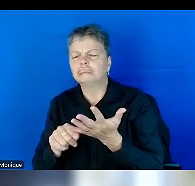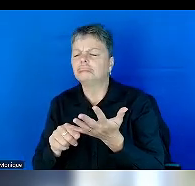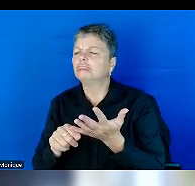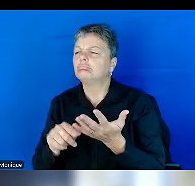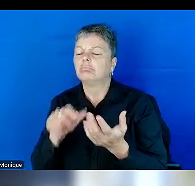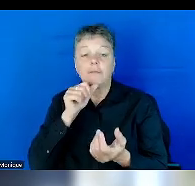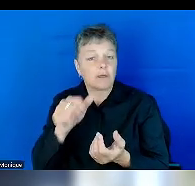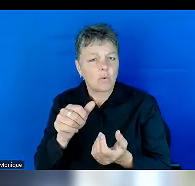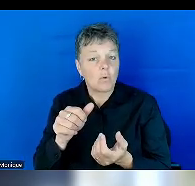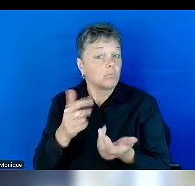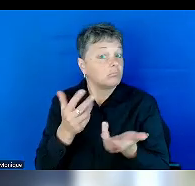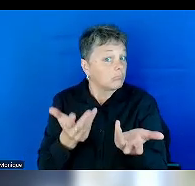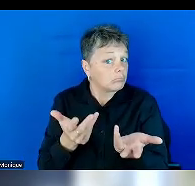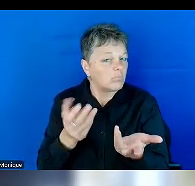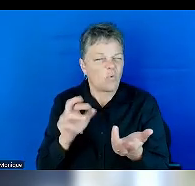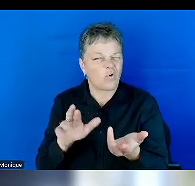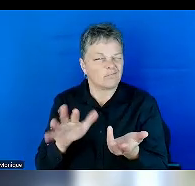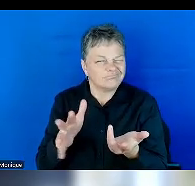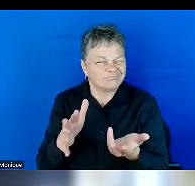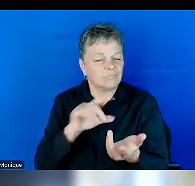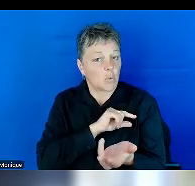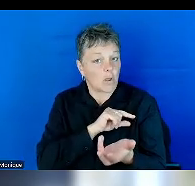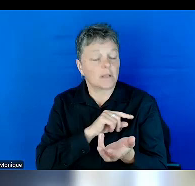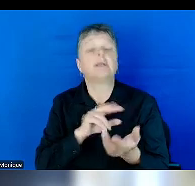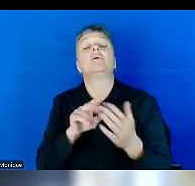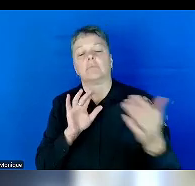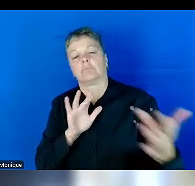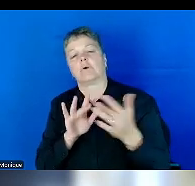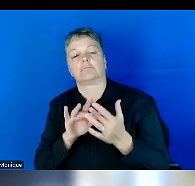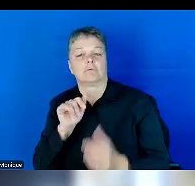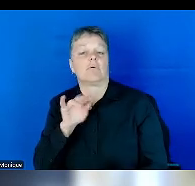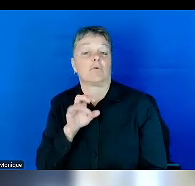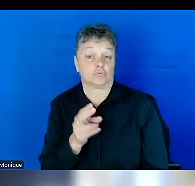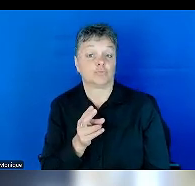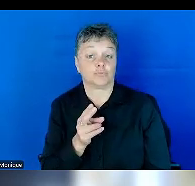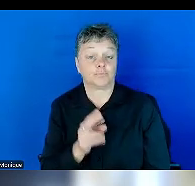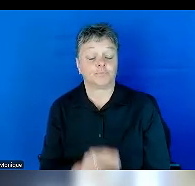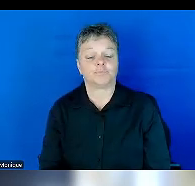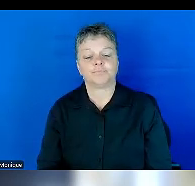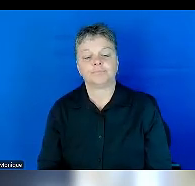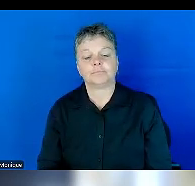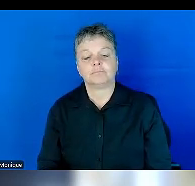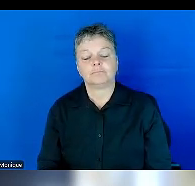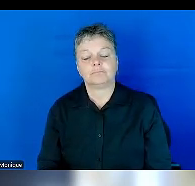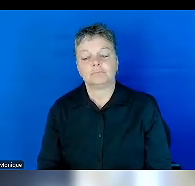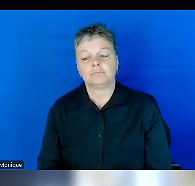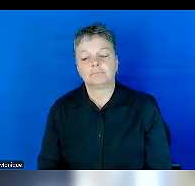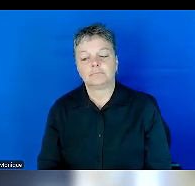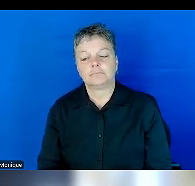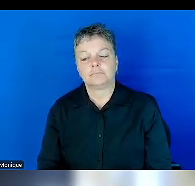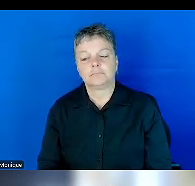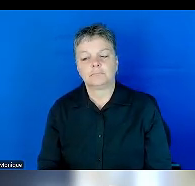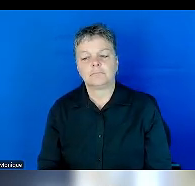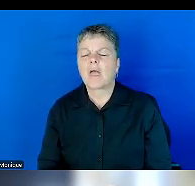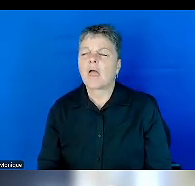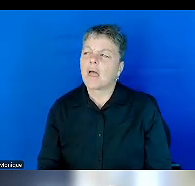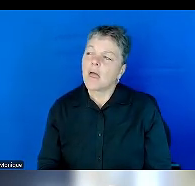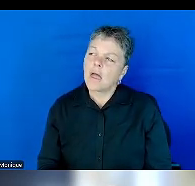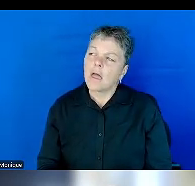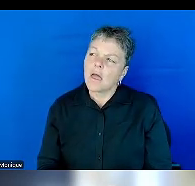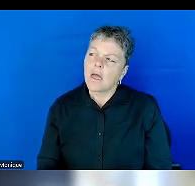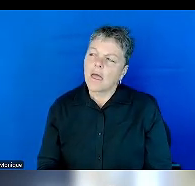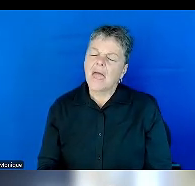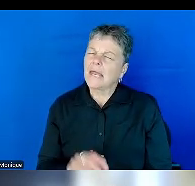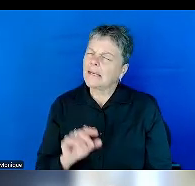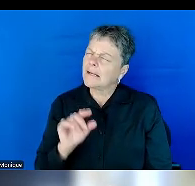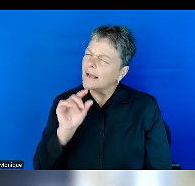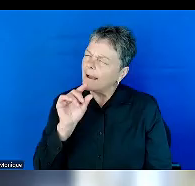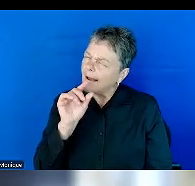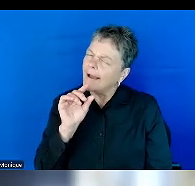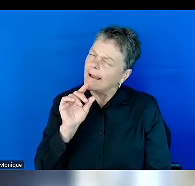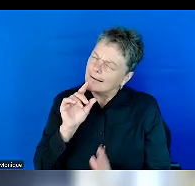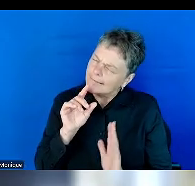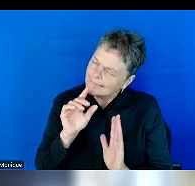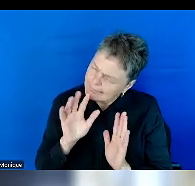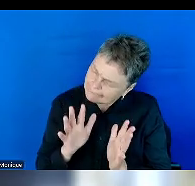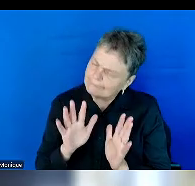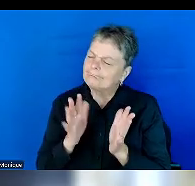as well for advice or help on what to do next. And we also give some limited um advice or information